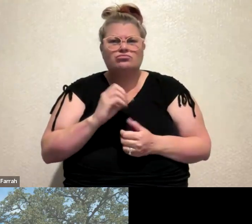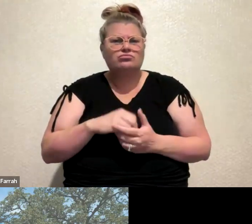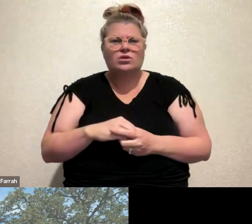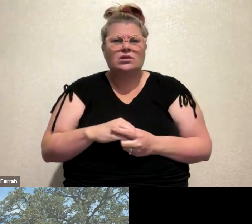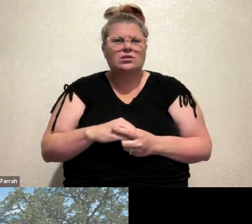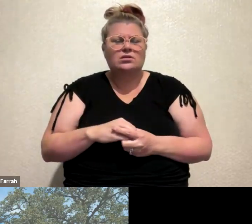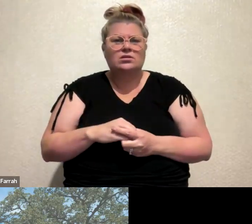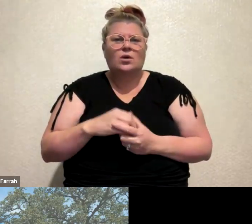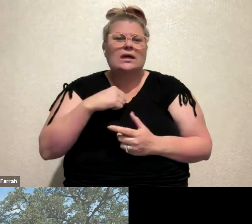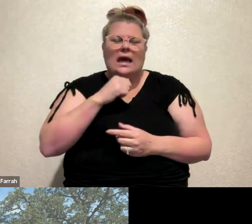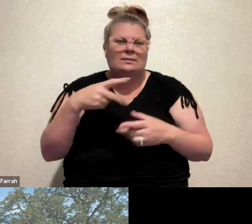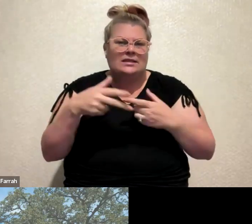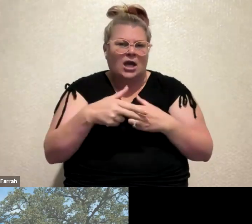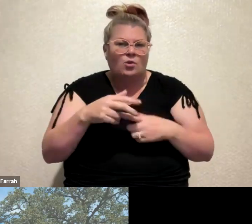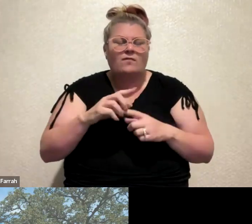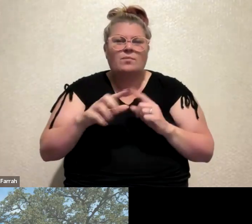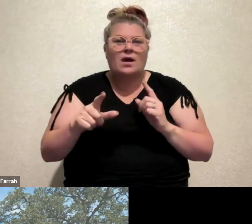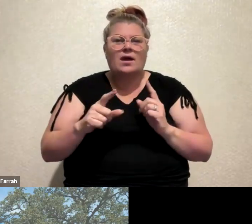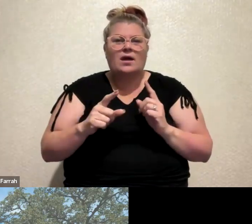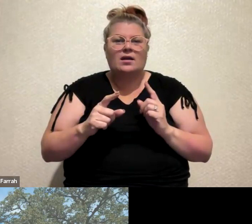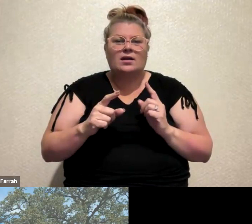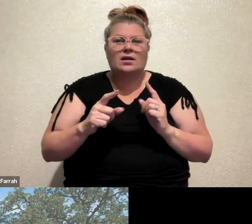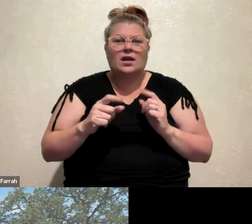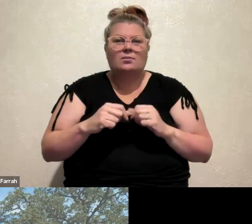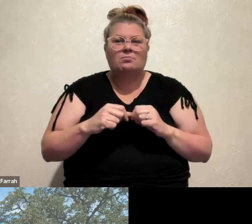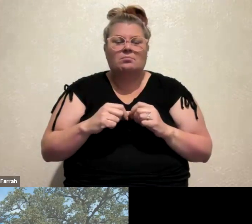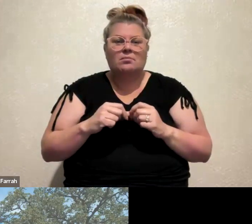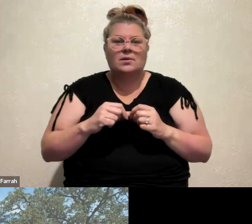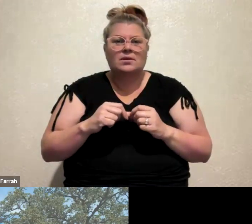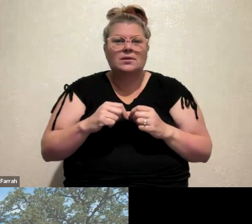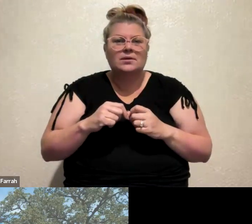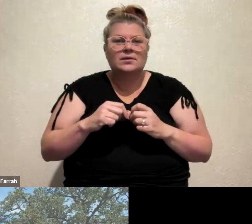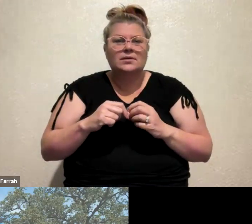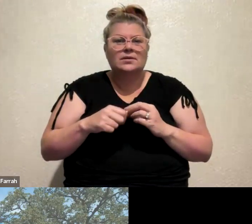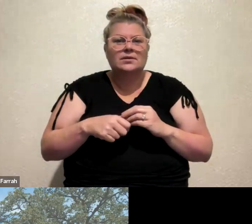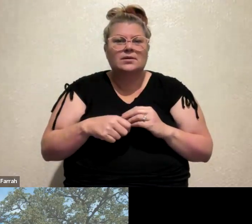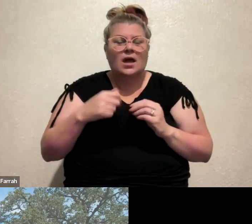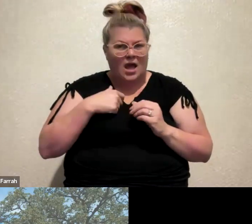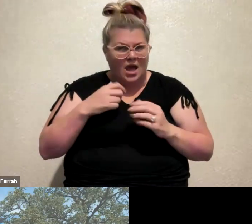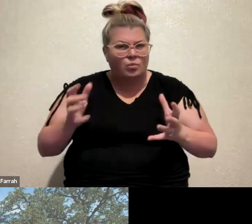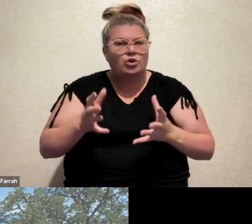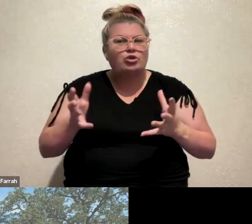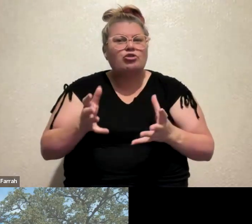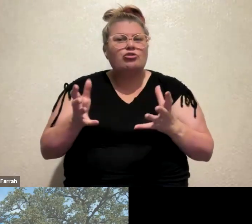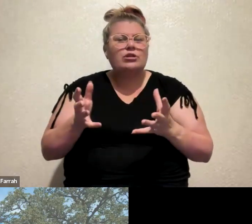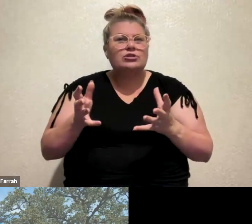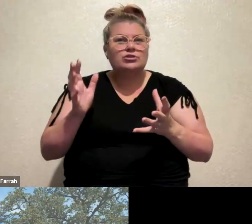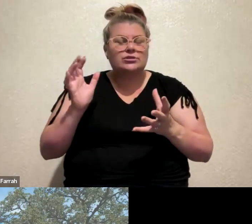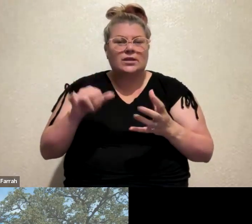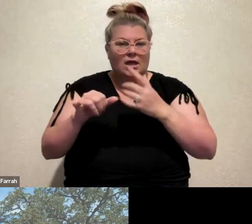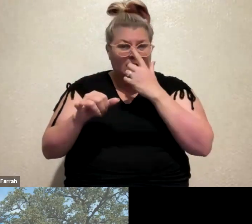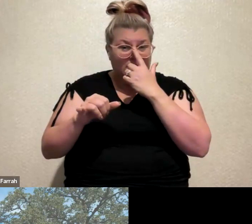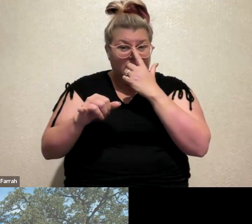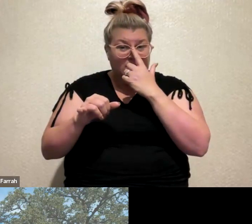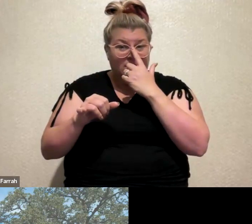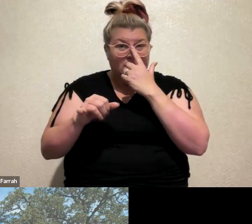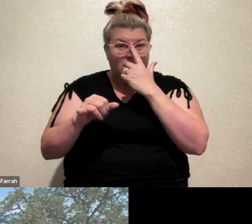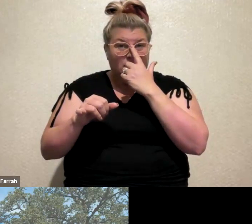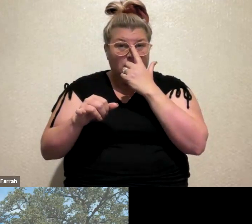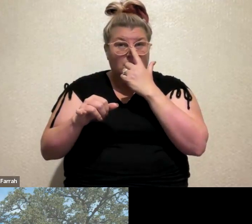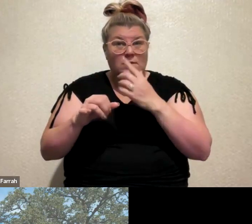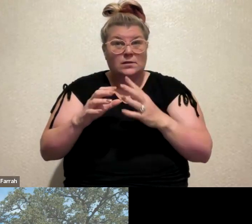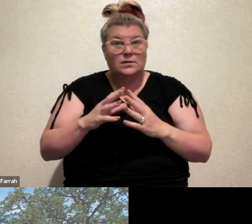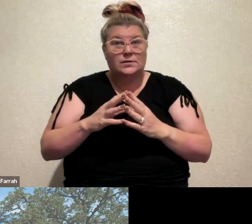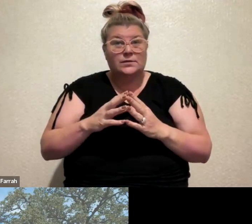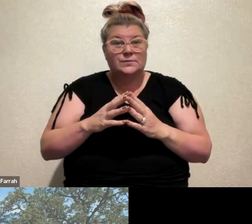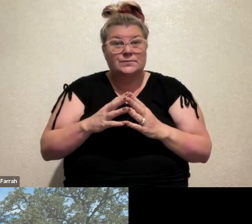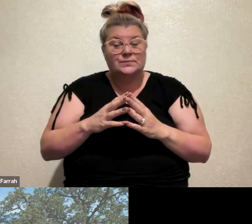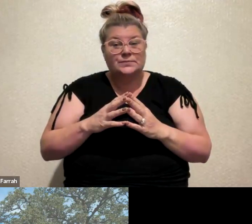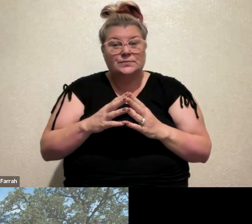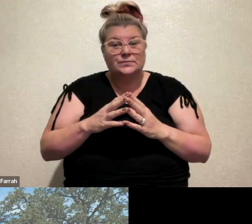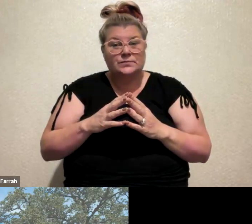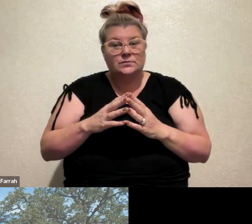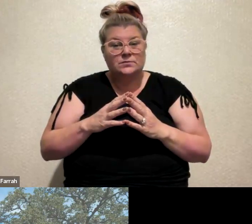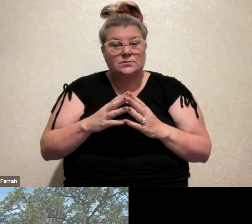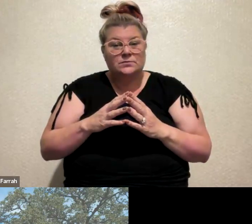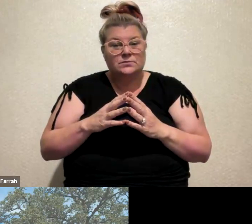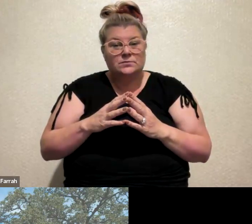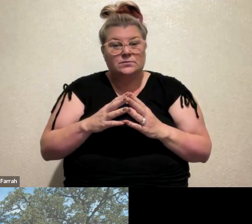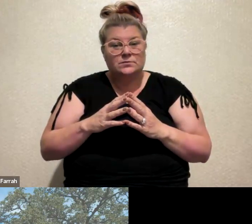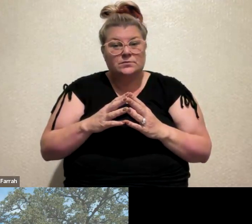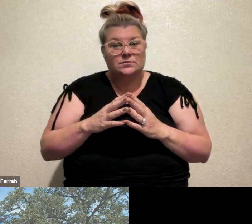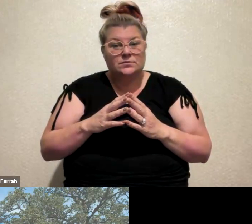mean to cut you off there. I, you know would encourage that that you know if we did not you